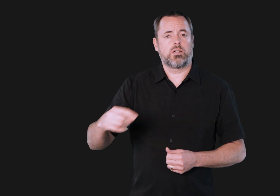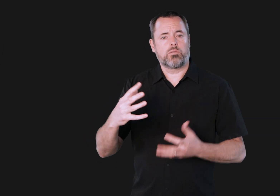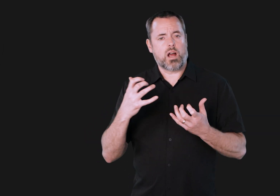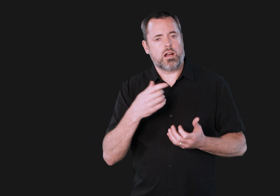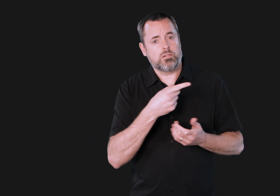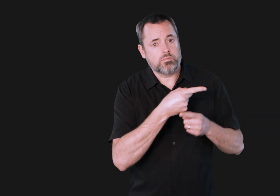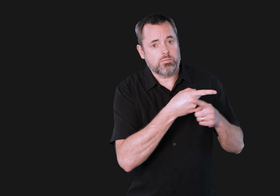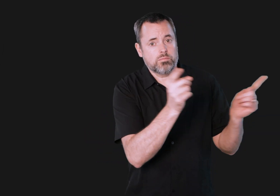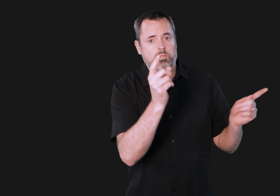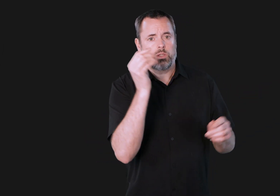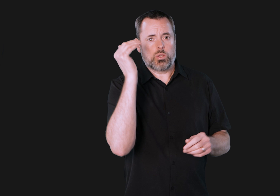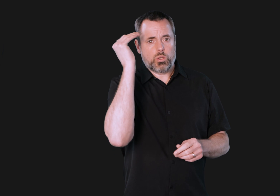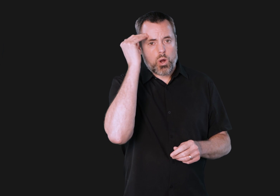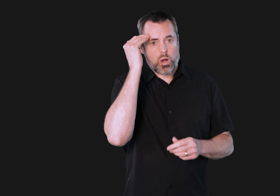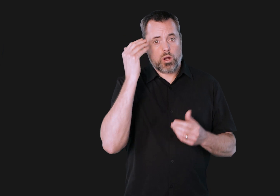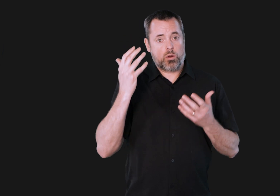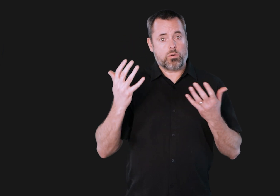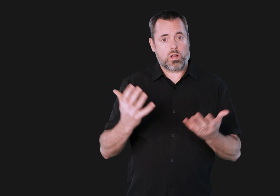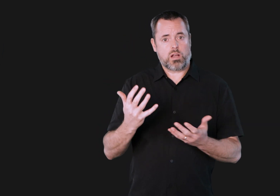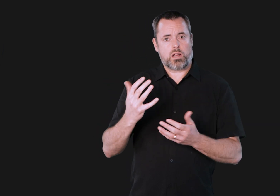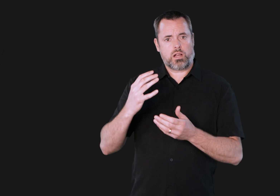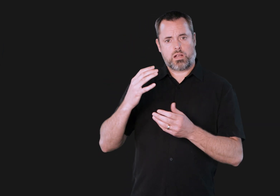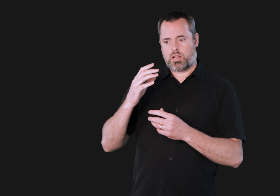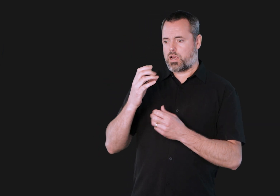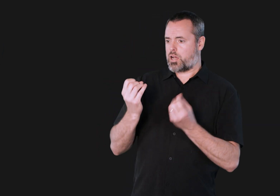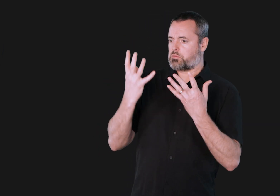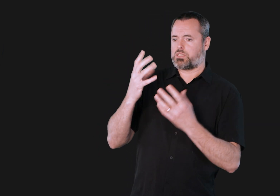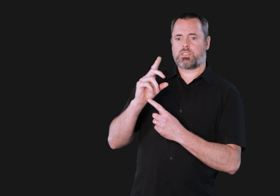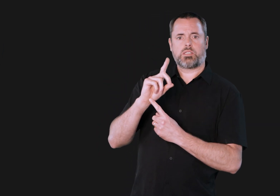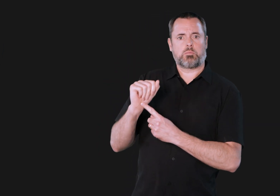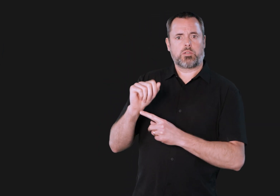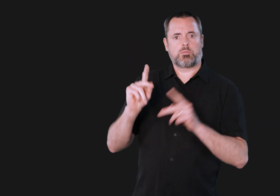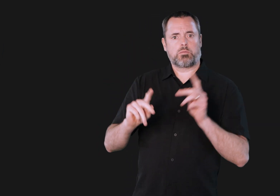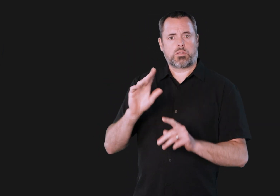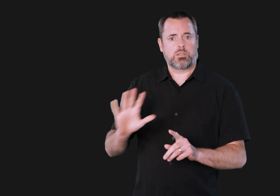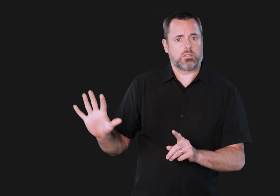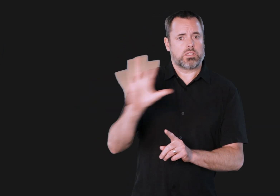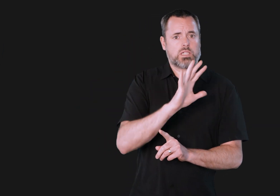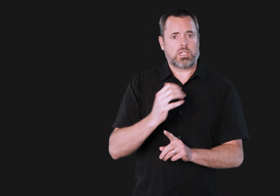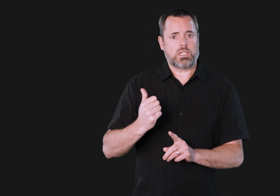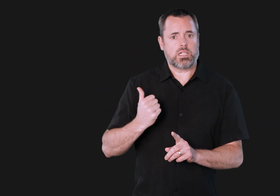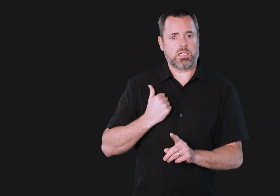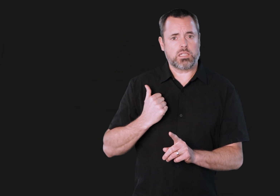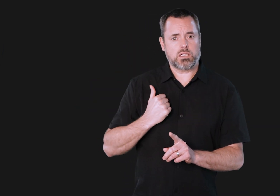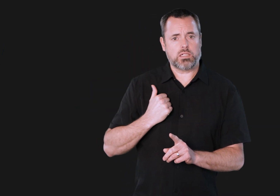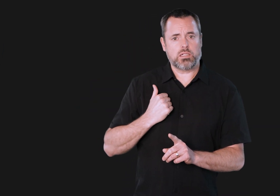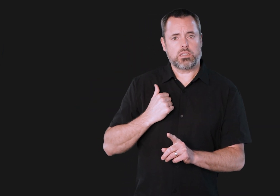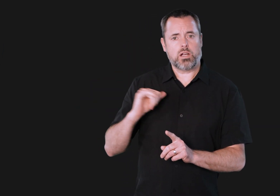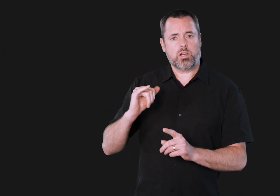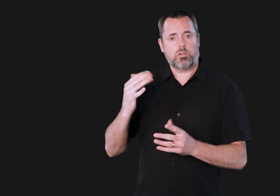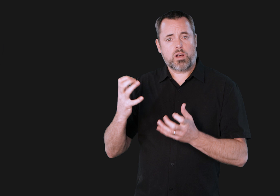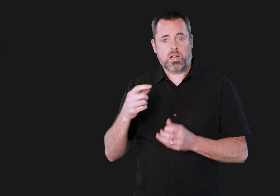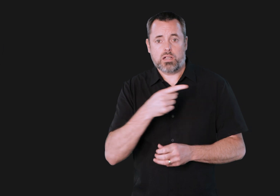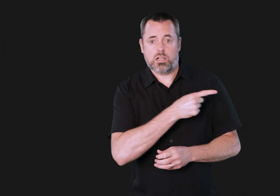They want the public to know about the number of people in Canada that have a disability.